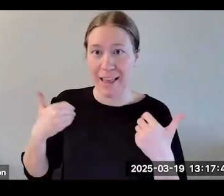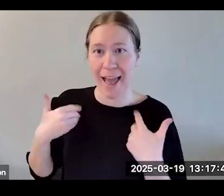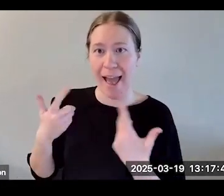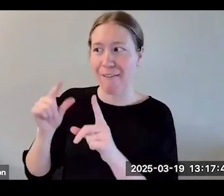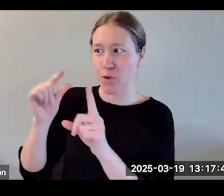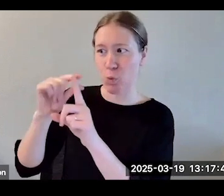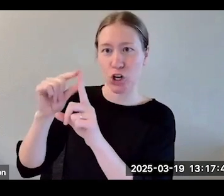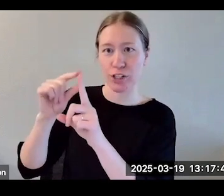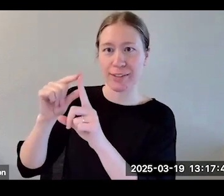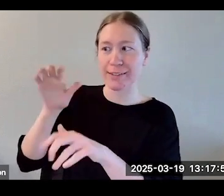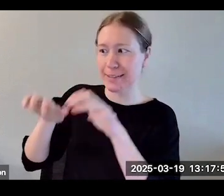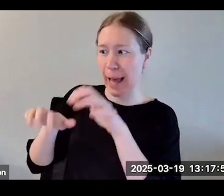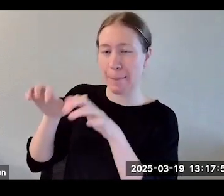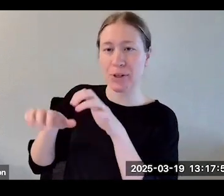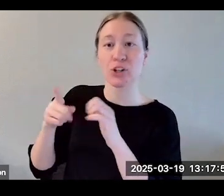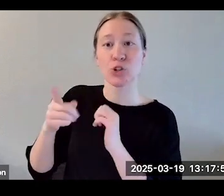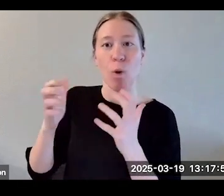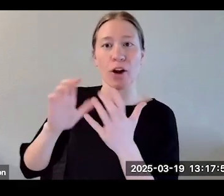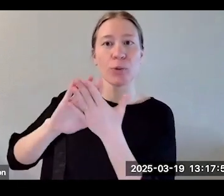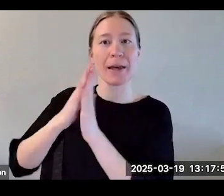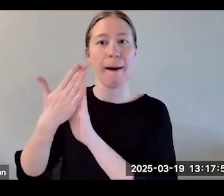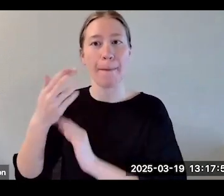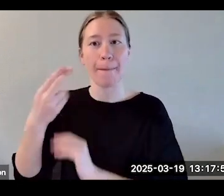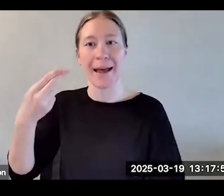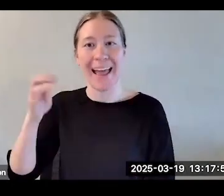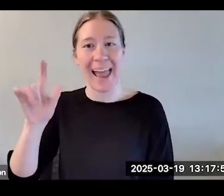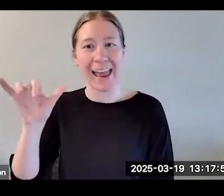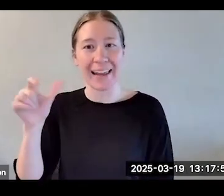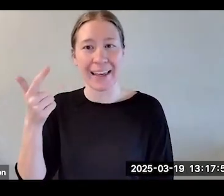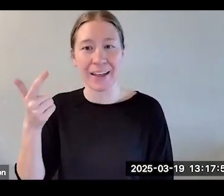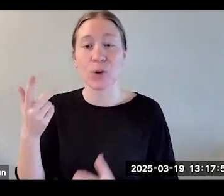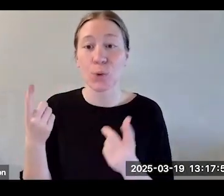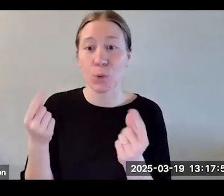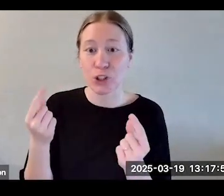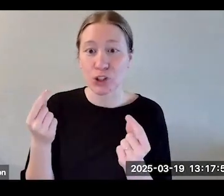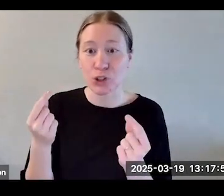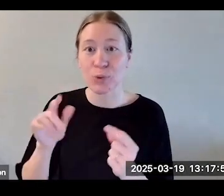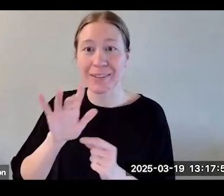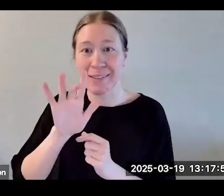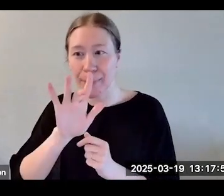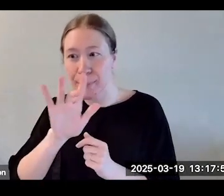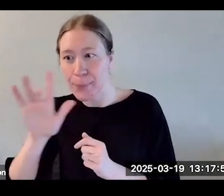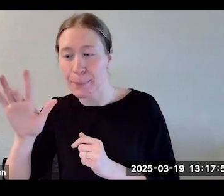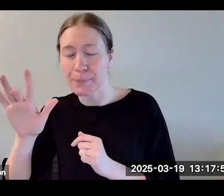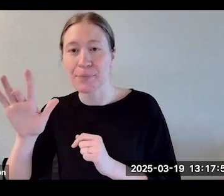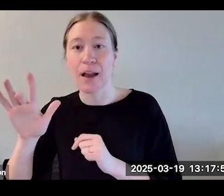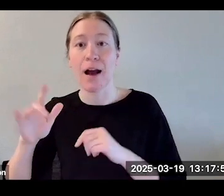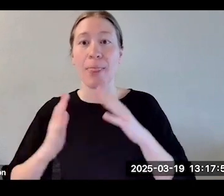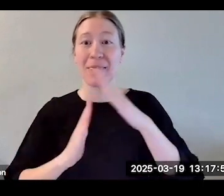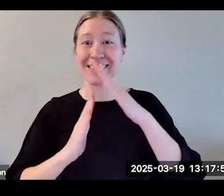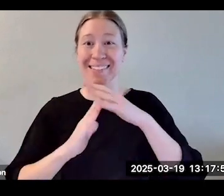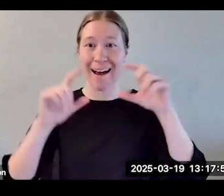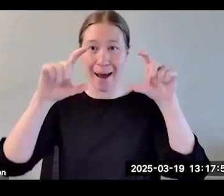all you have to do is select that text and then go up into the top menu of Google Docs.